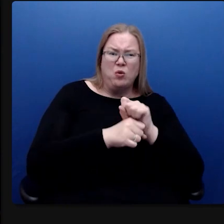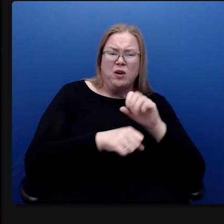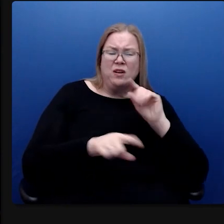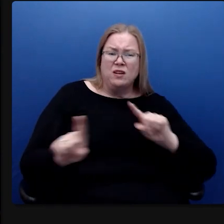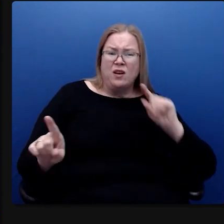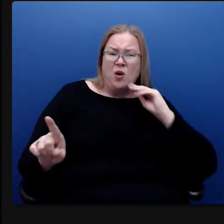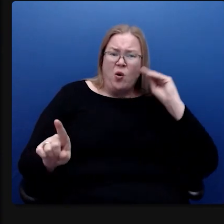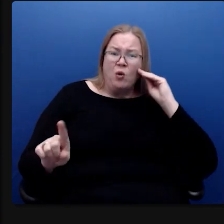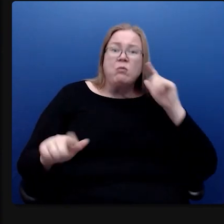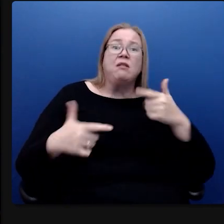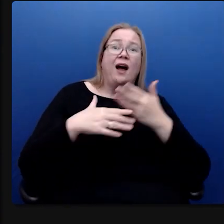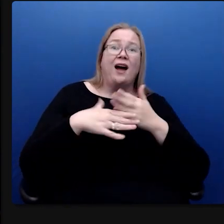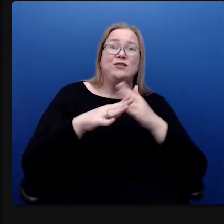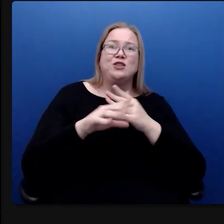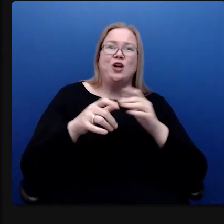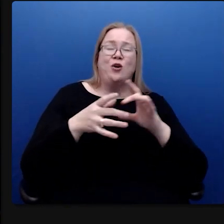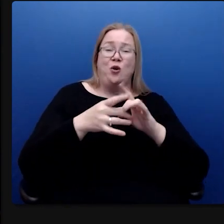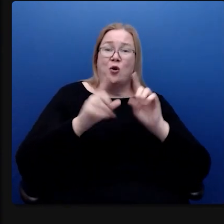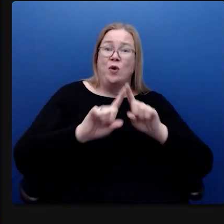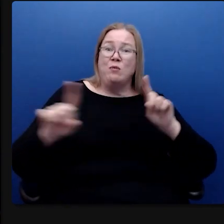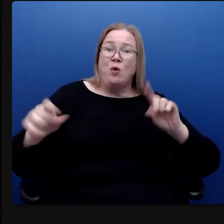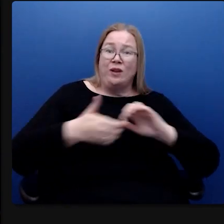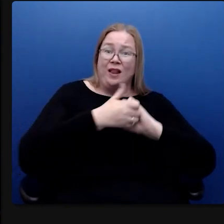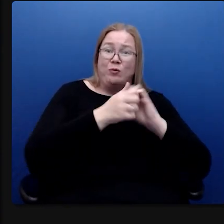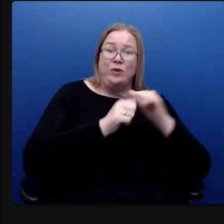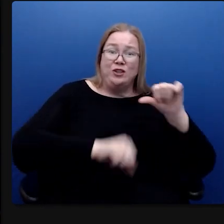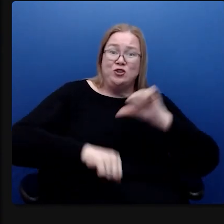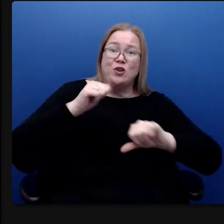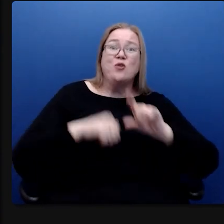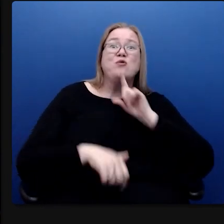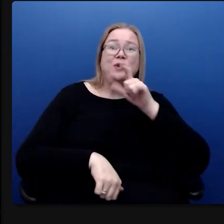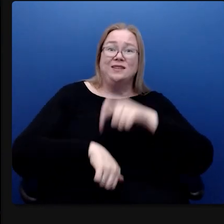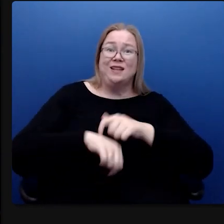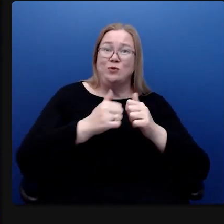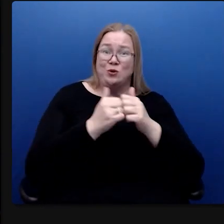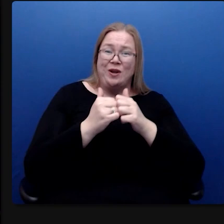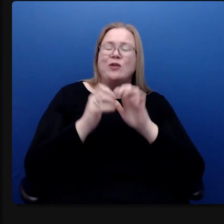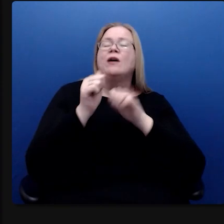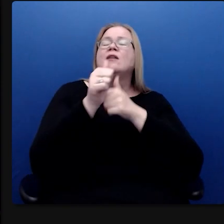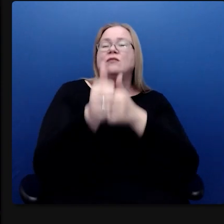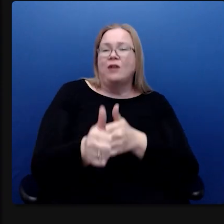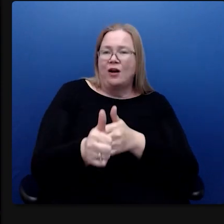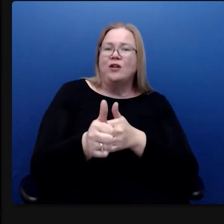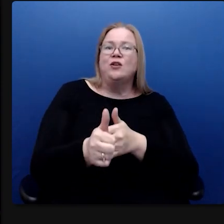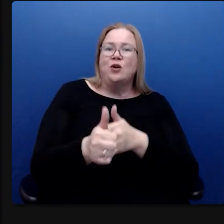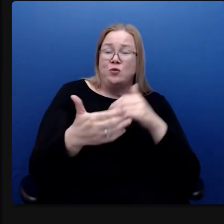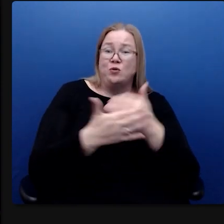Live Share enables you to remotely collaborate with others in real time. You can follow along,